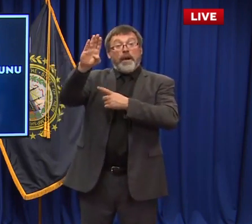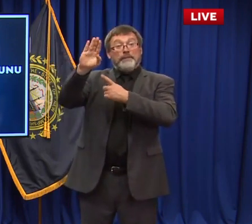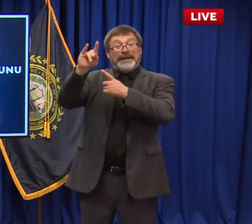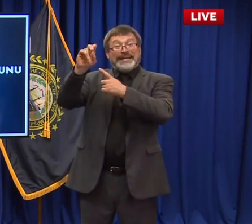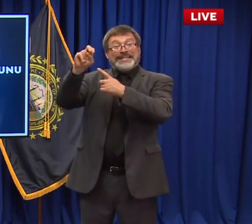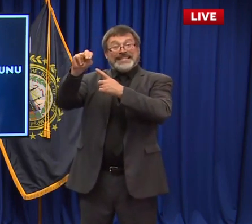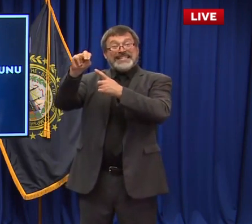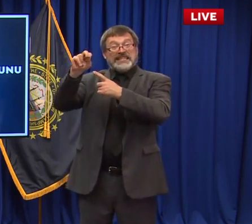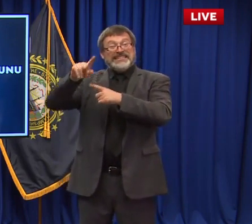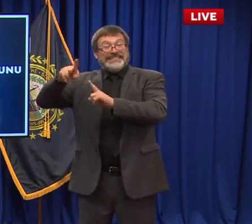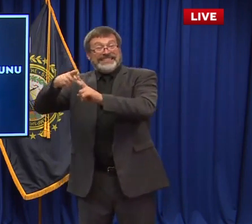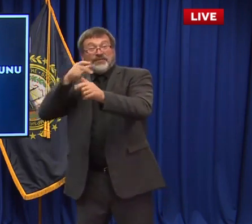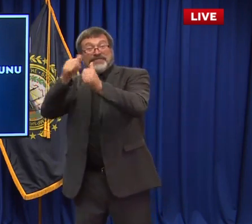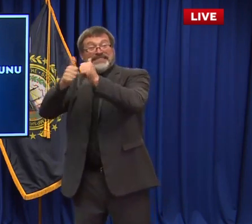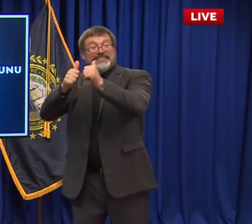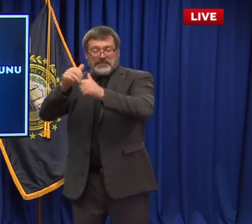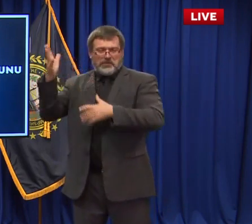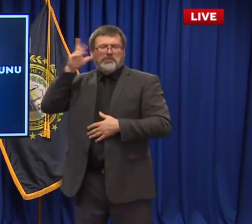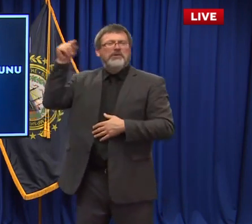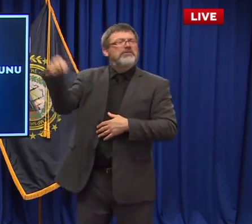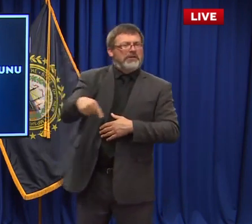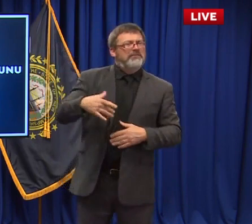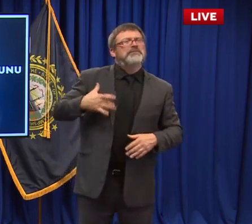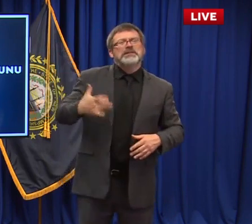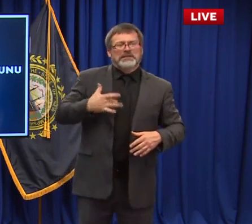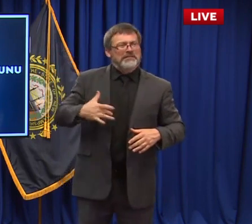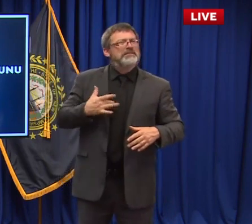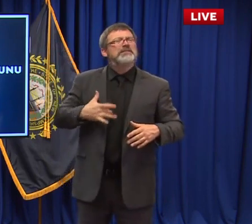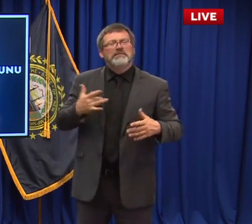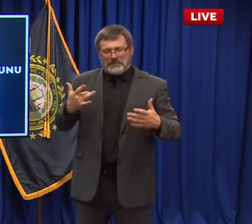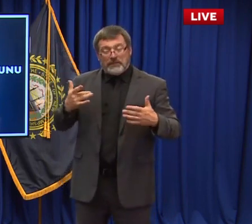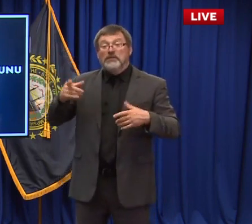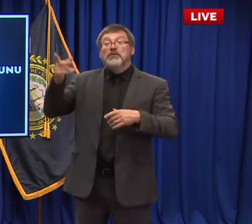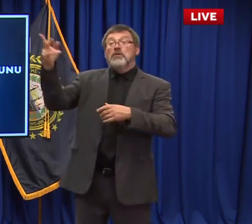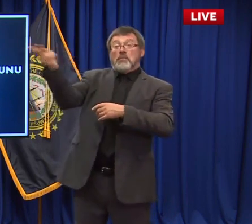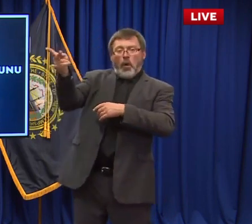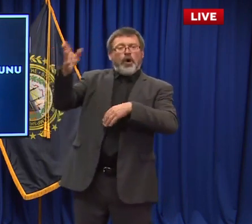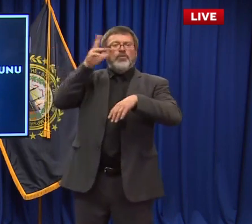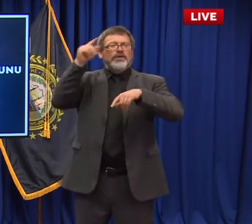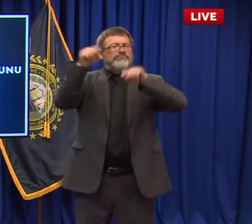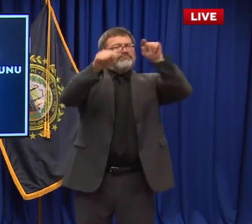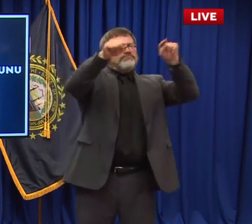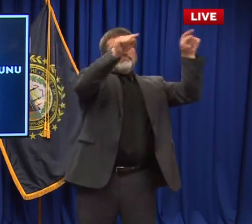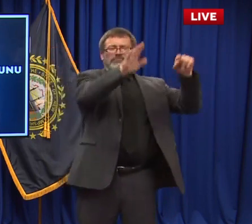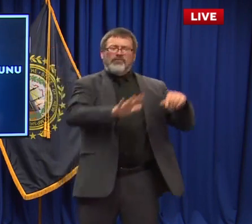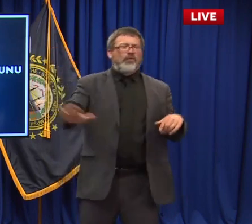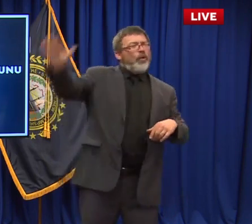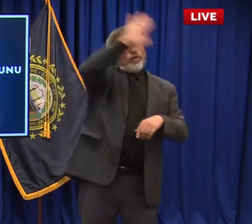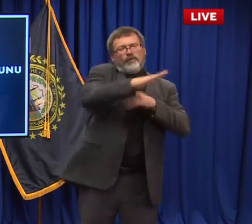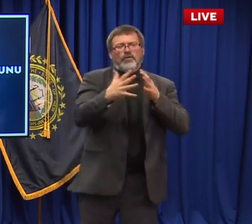JOE BIDEN MAY BE HERE. MY GUESS IS THE PRESIDENT WILL BE VISITING RED AND BLUE STATES AND WE ARE A PURPLE STATE.